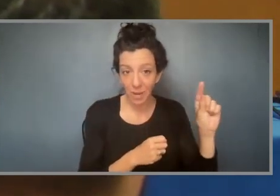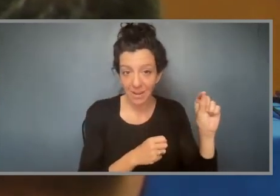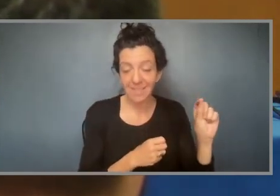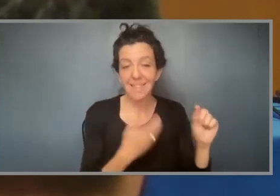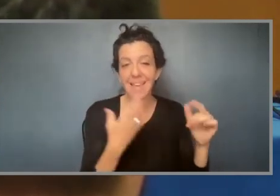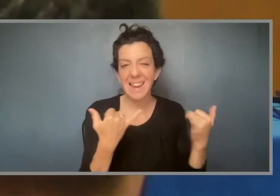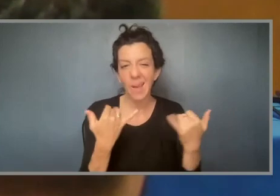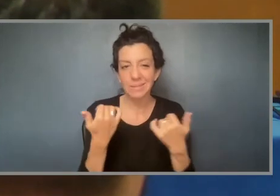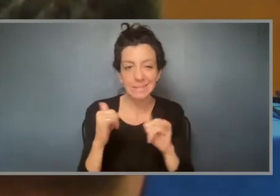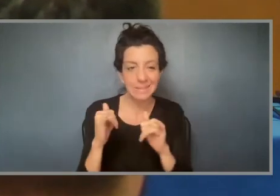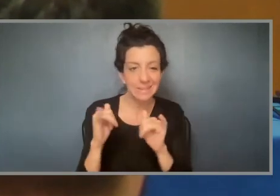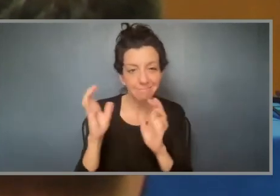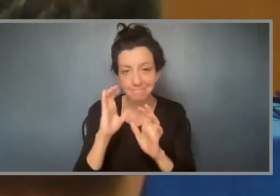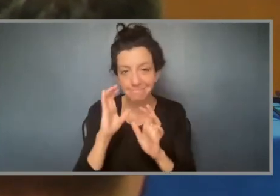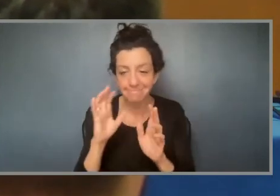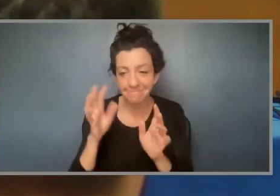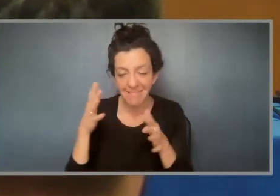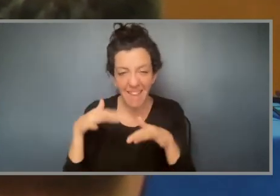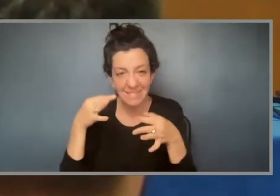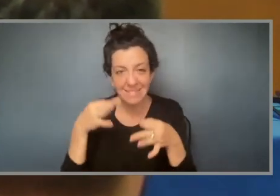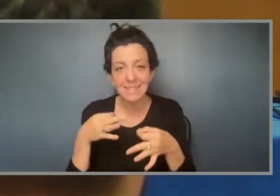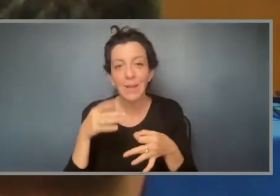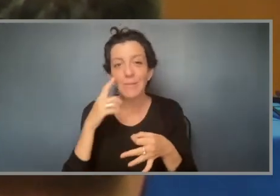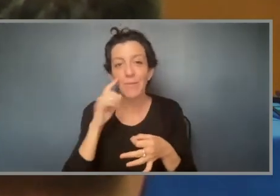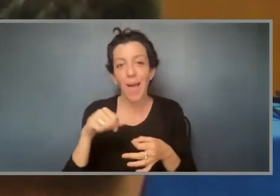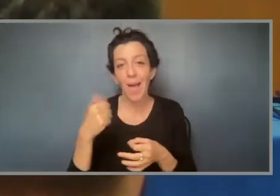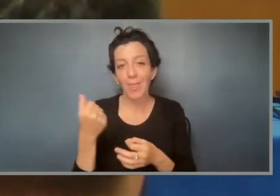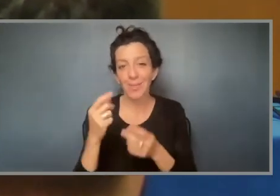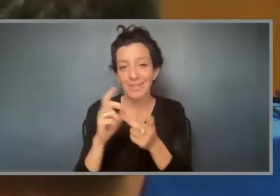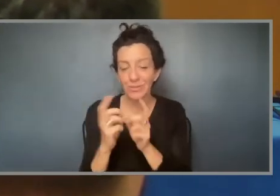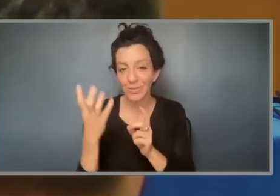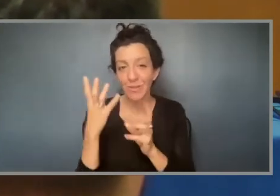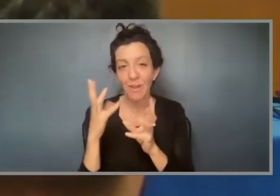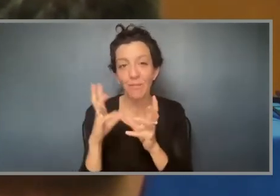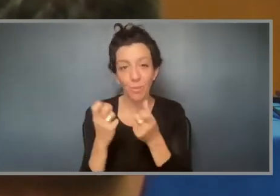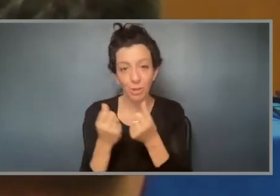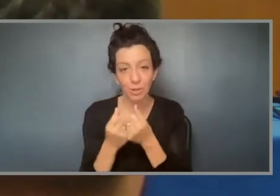Studio: We will have a district one workshop on September 20 and then we are still working on a date for the other district